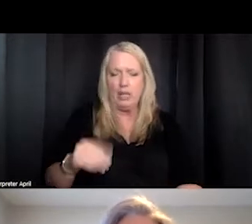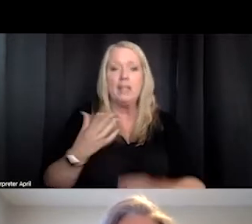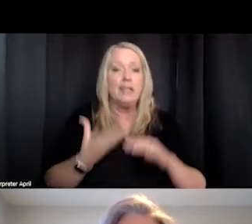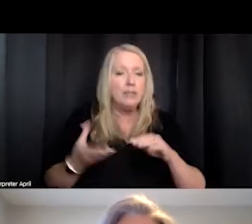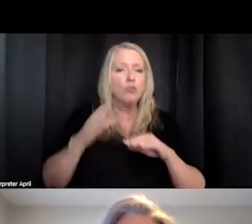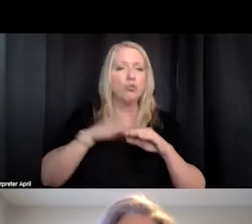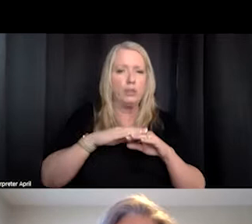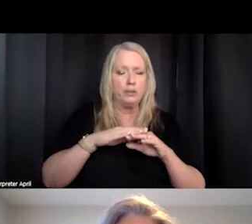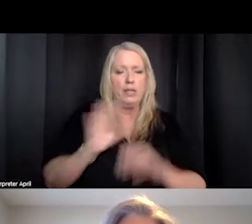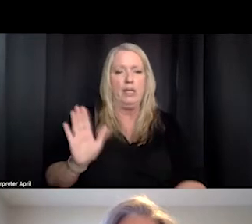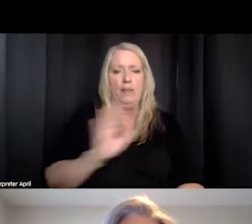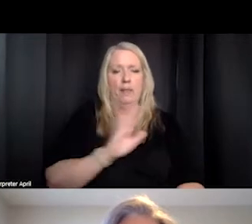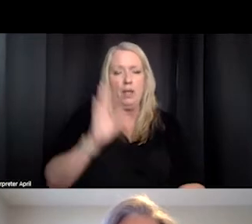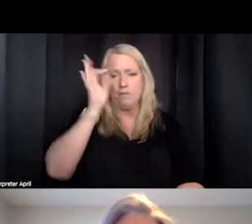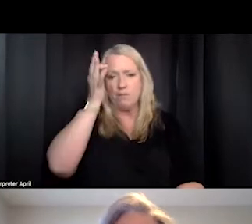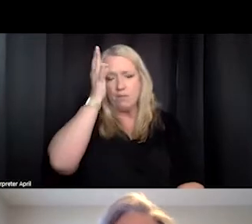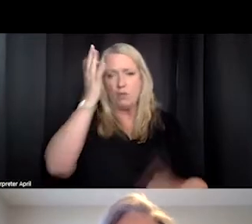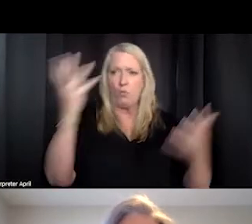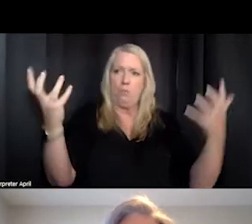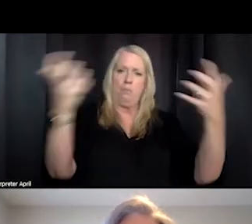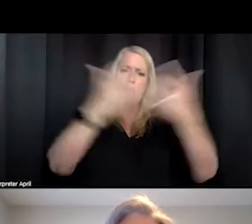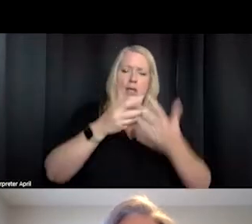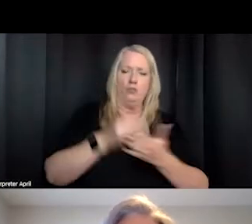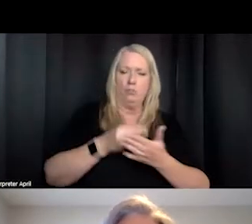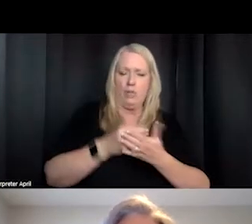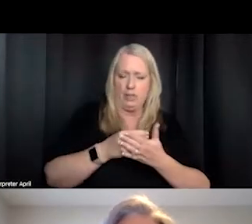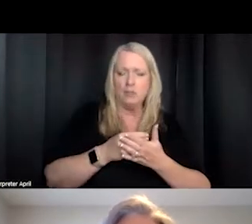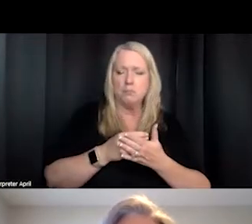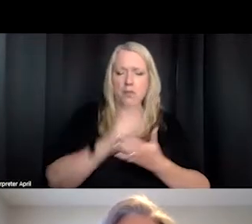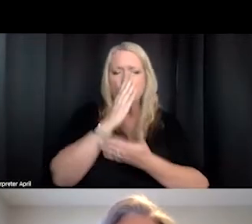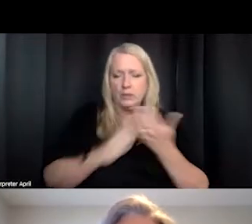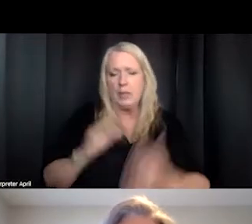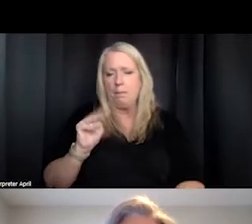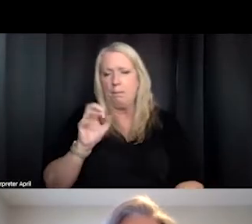IN THEIR FEDERAL MATCH MONEY. FOR CERTAIN MEDICAID EXPENDITURES FOR HOME AND KLEIN